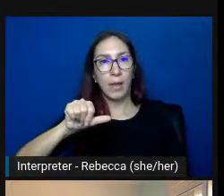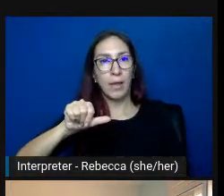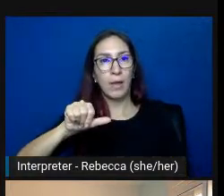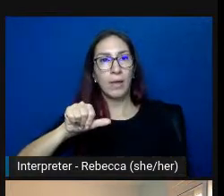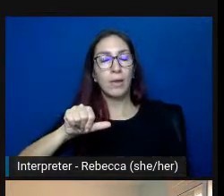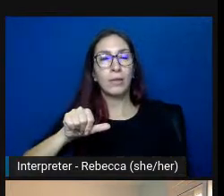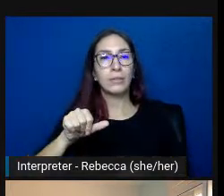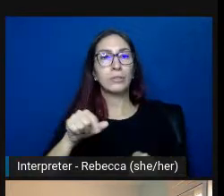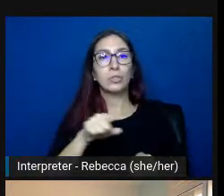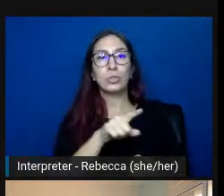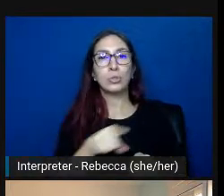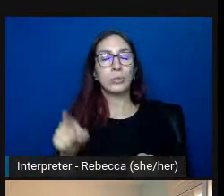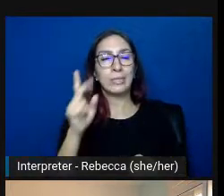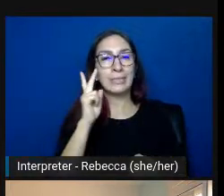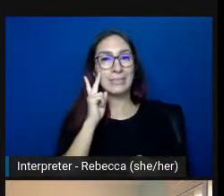So a little bit of Joomla.